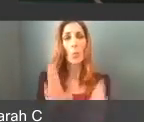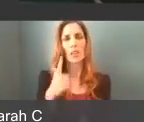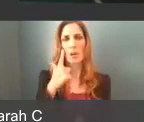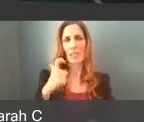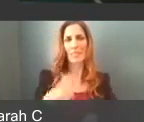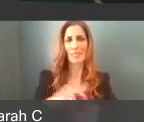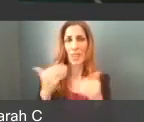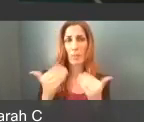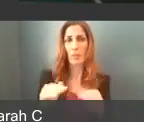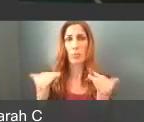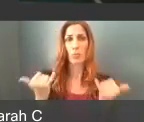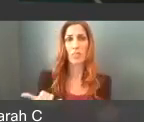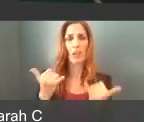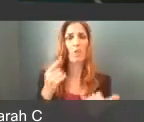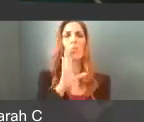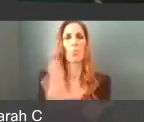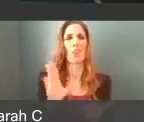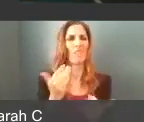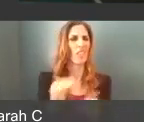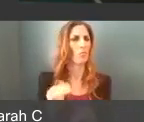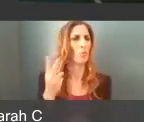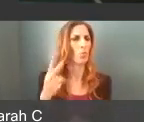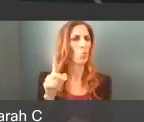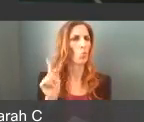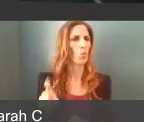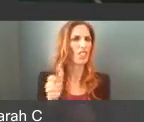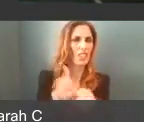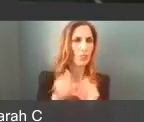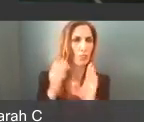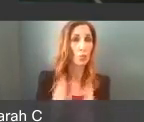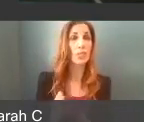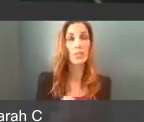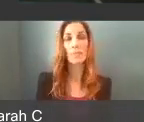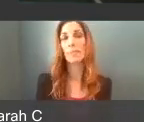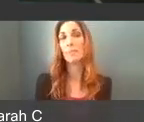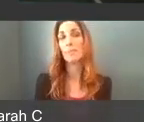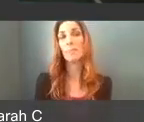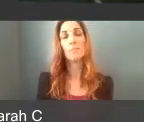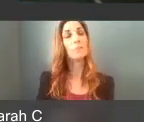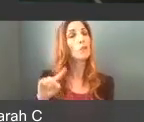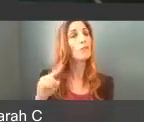today, we'll have a limit of two questions per reporter. We'll start with Jim Melwert from KYW.